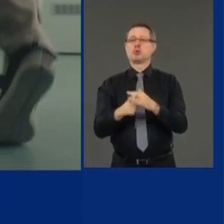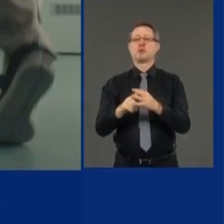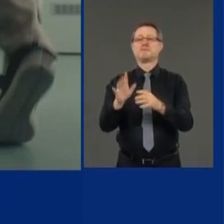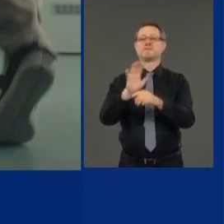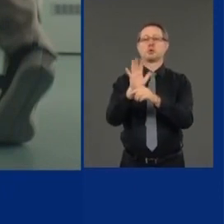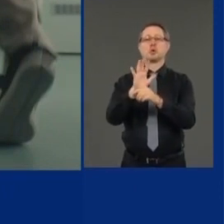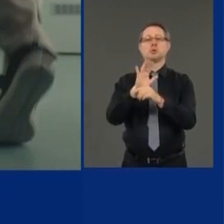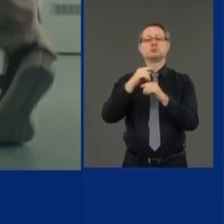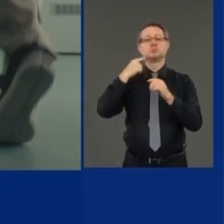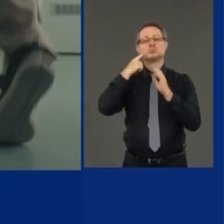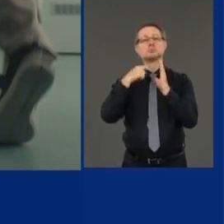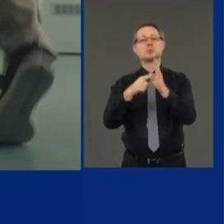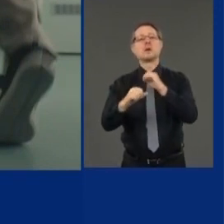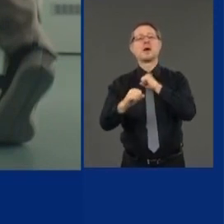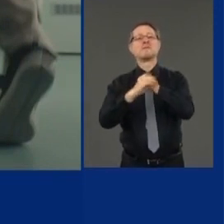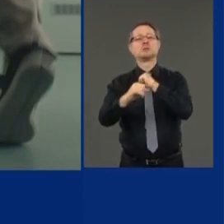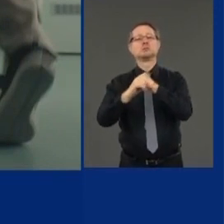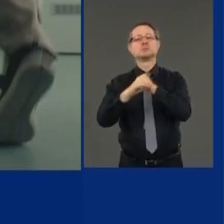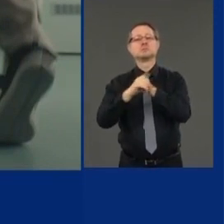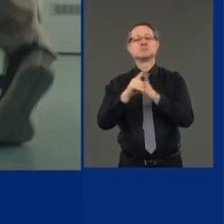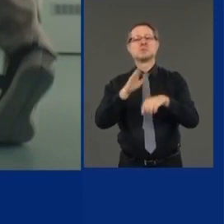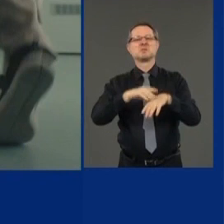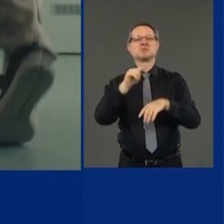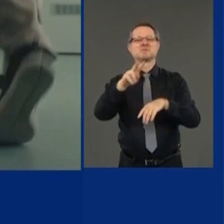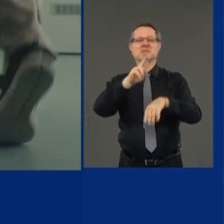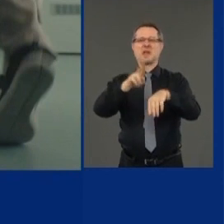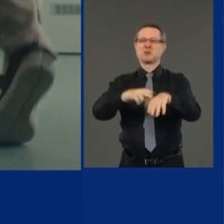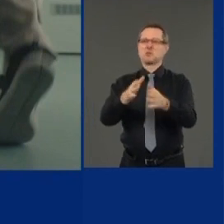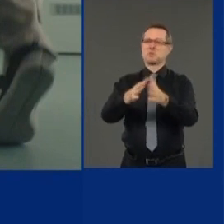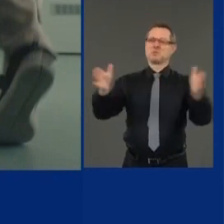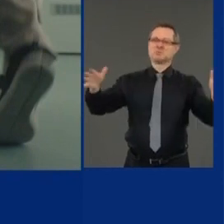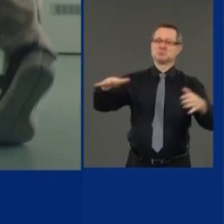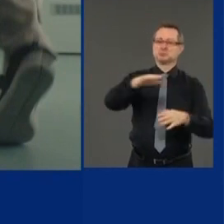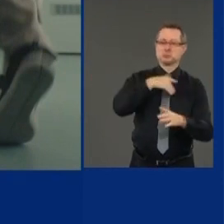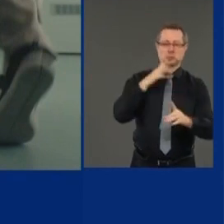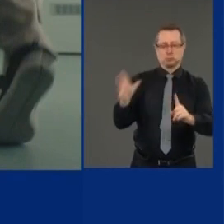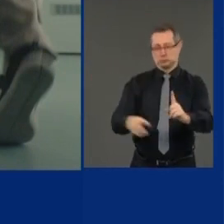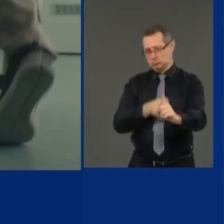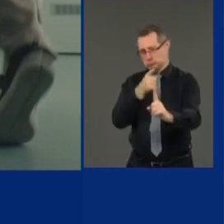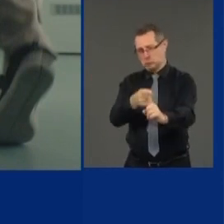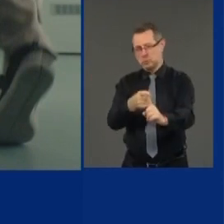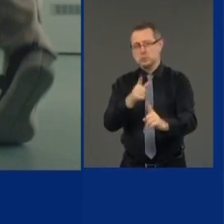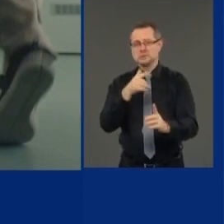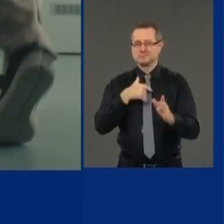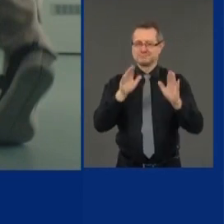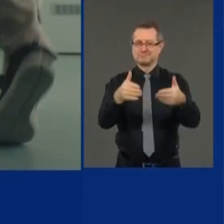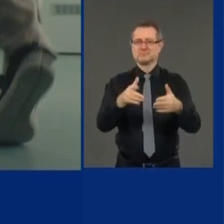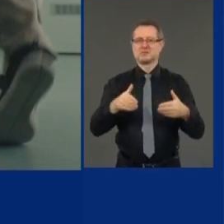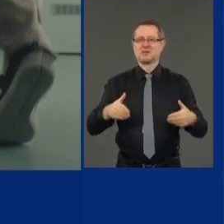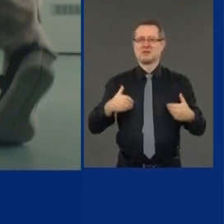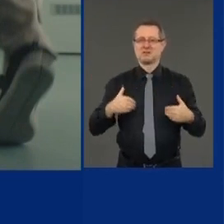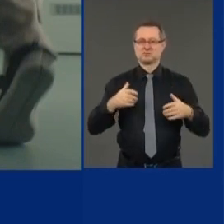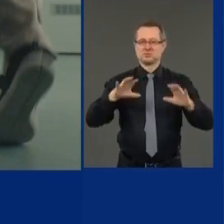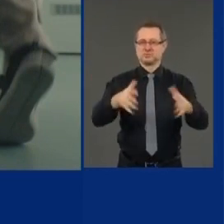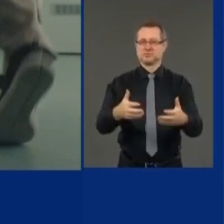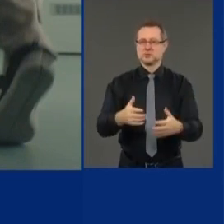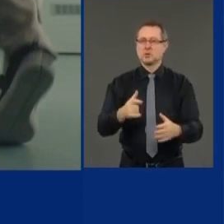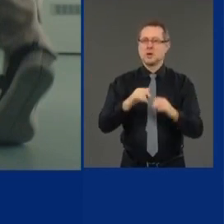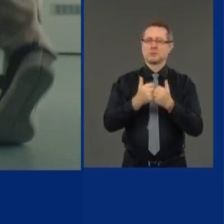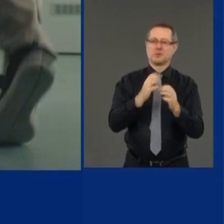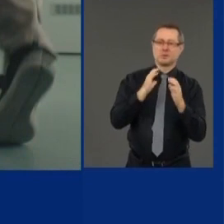AND WE'RE GOING TO START A VIDEO